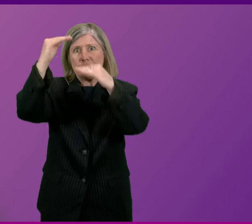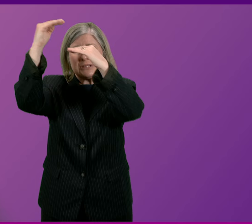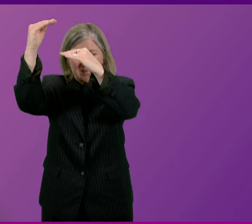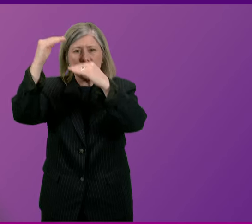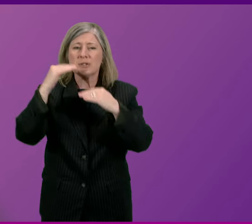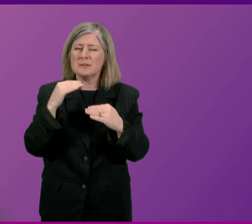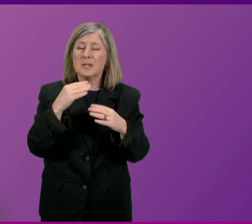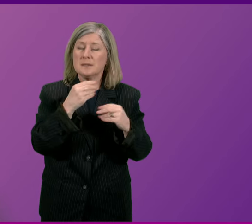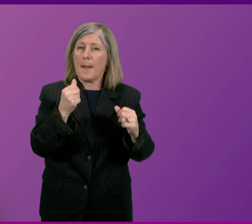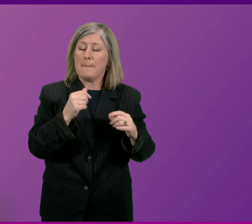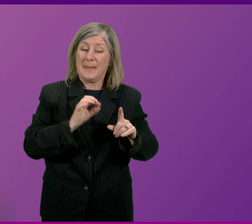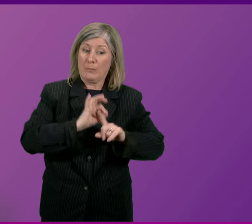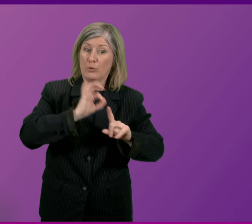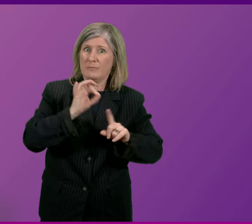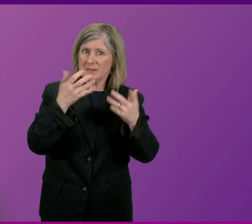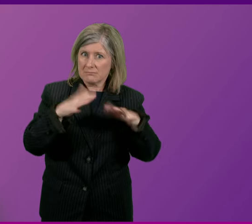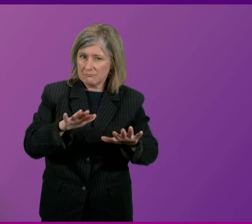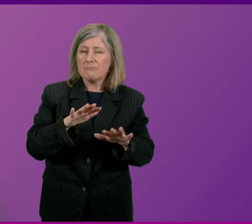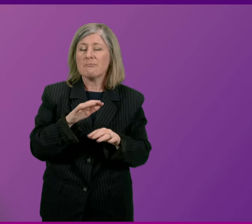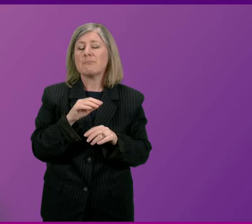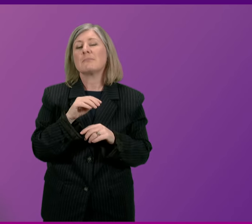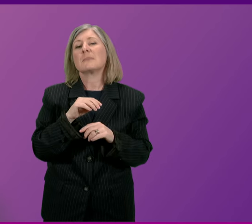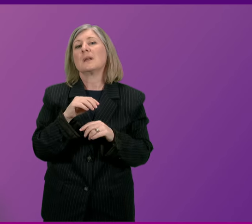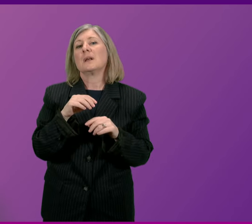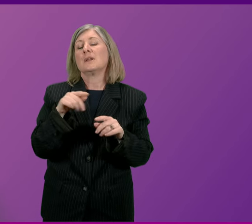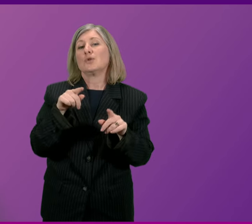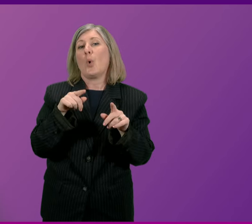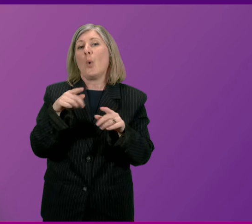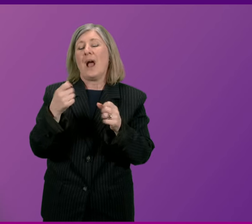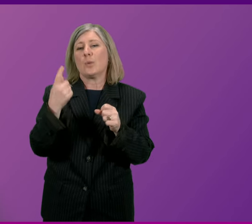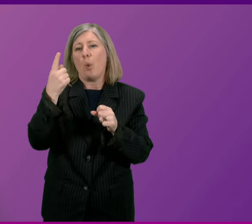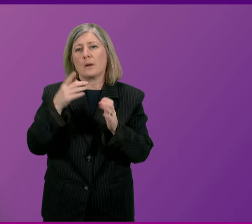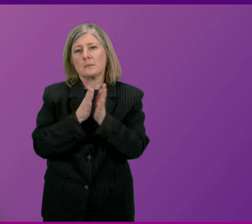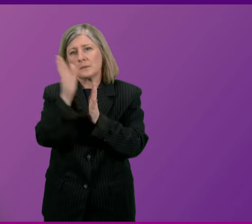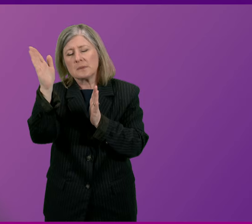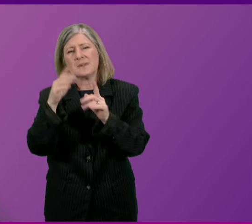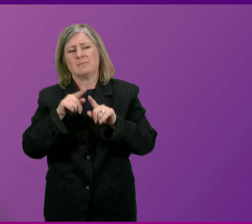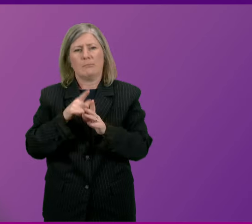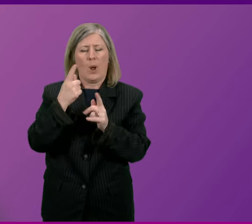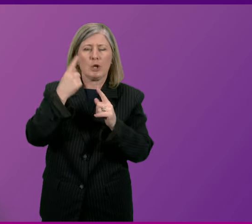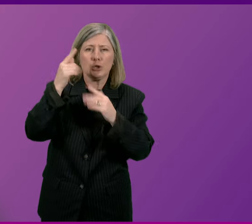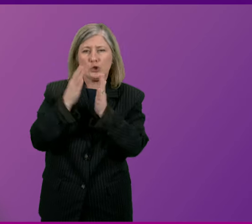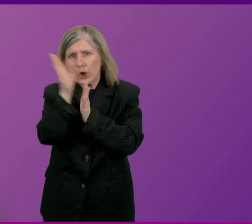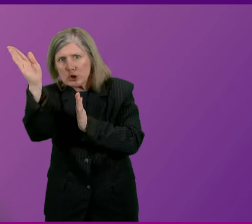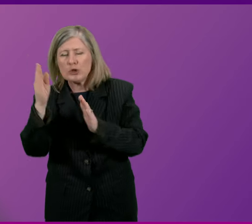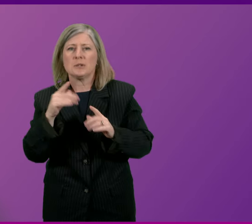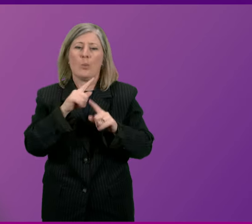the improvements through the grade-separated junction at Ballinluig junction; the Crubenmore